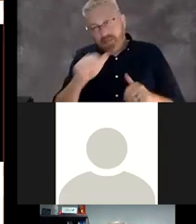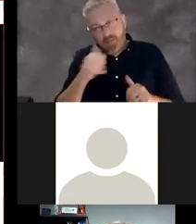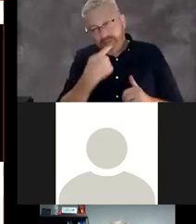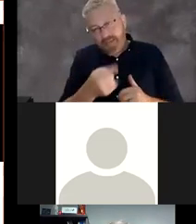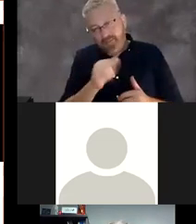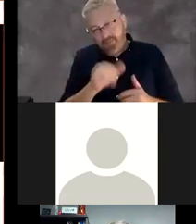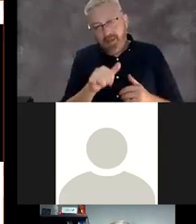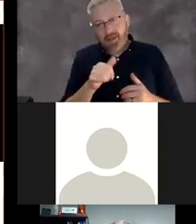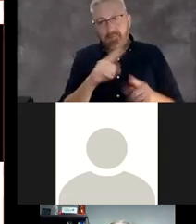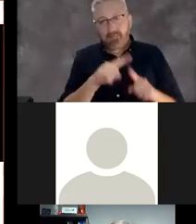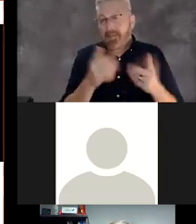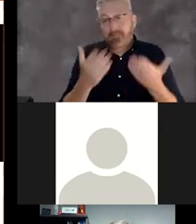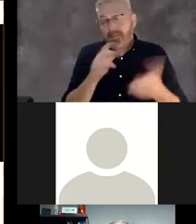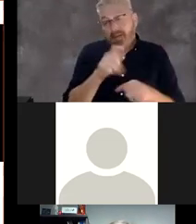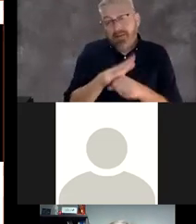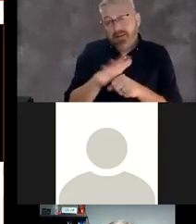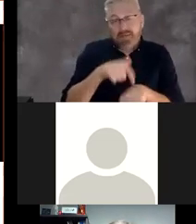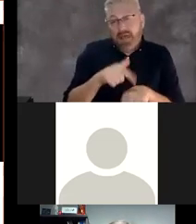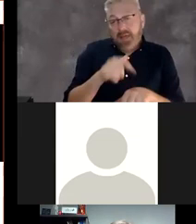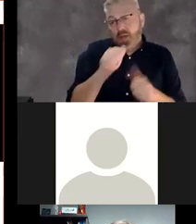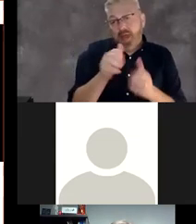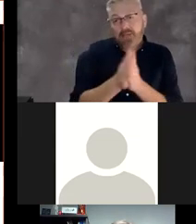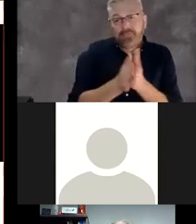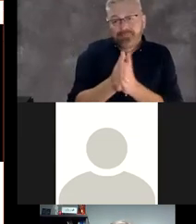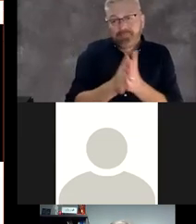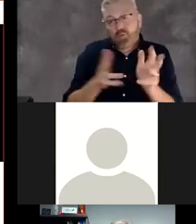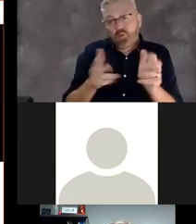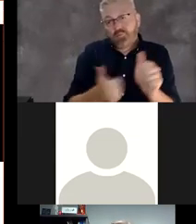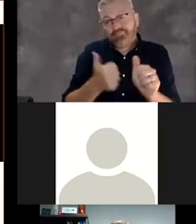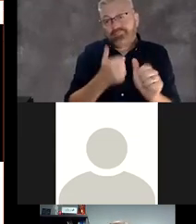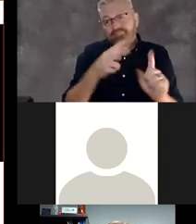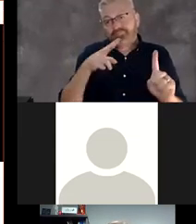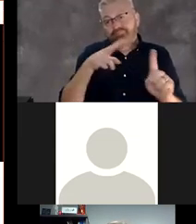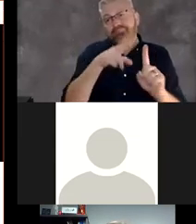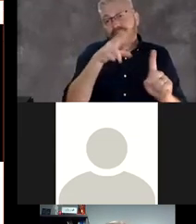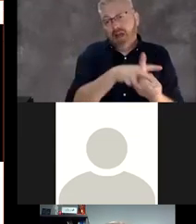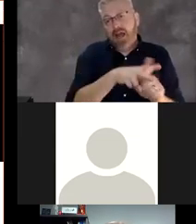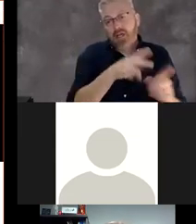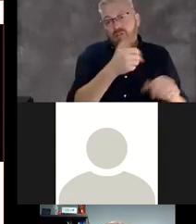HAVE TIME FOR IT AND THEY MAY NOT BE INTERESTED IN IT.